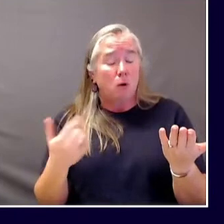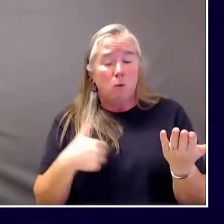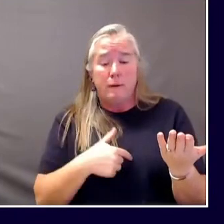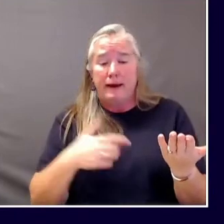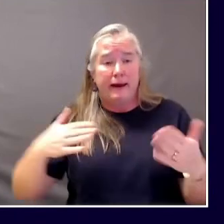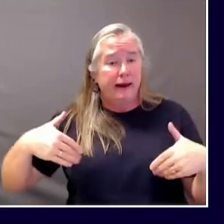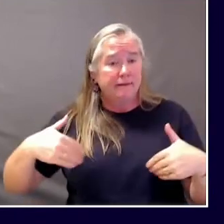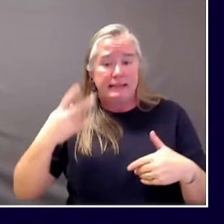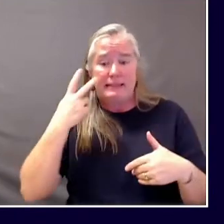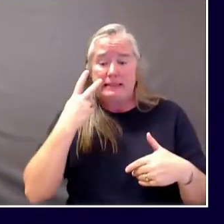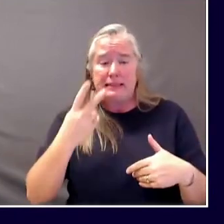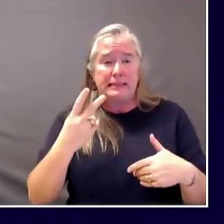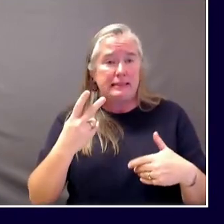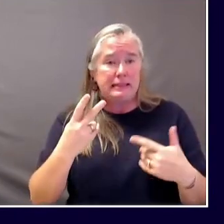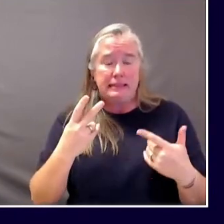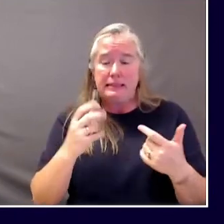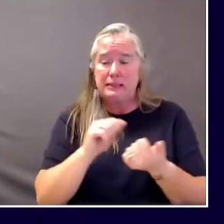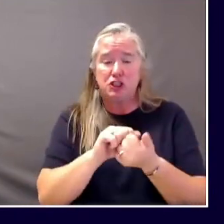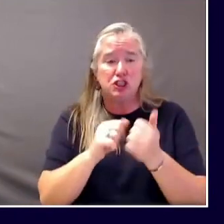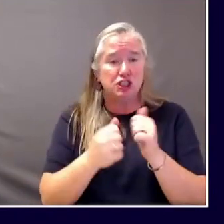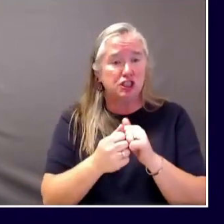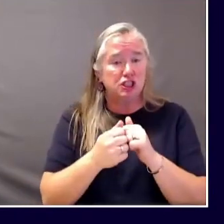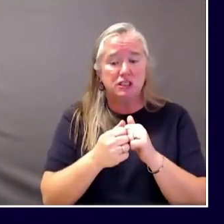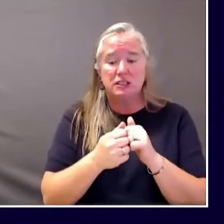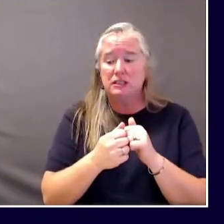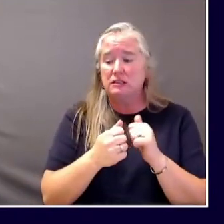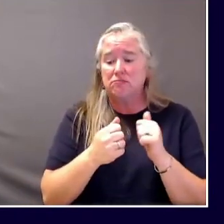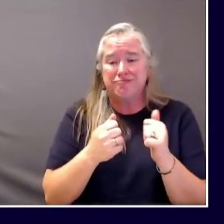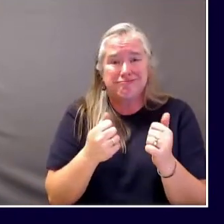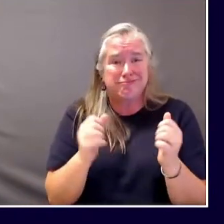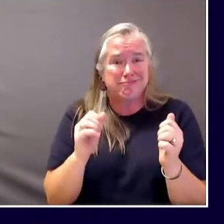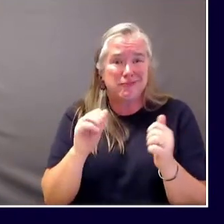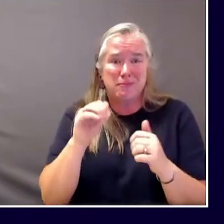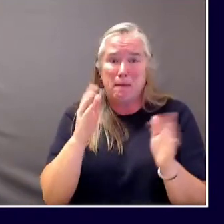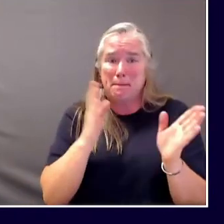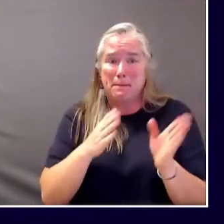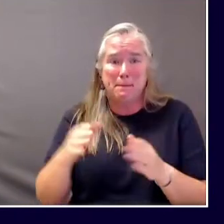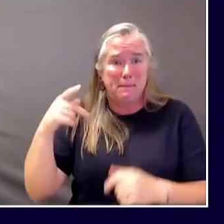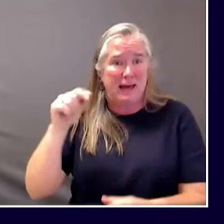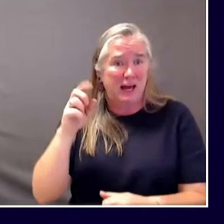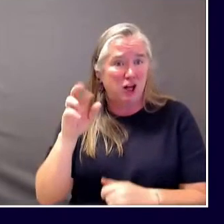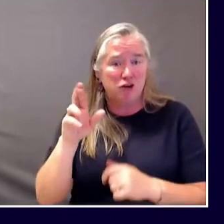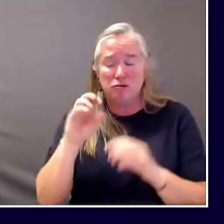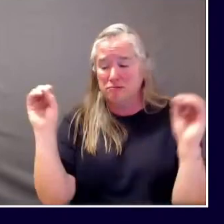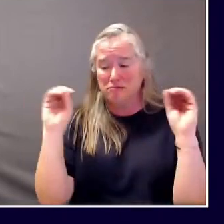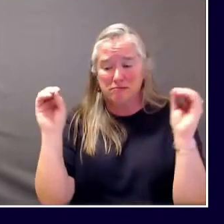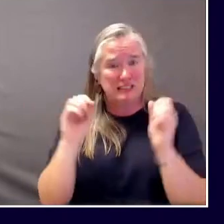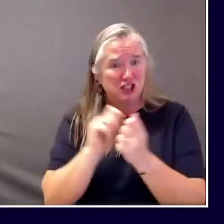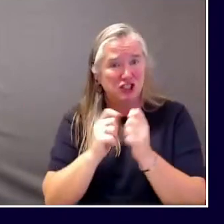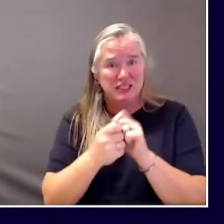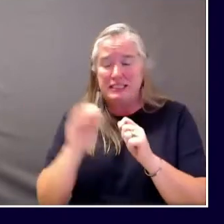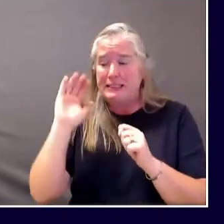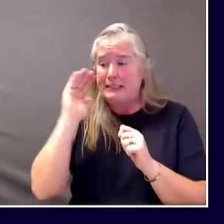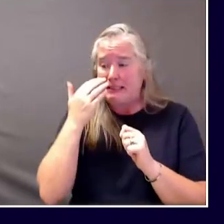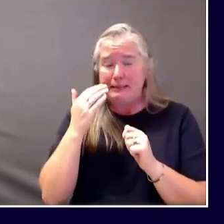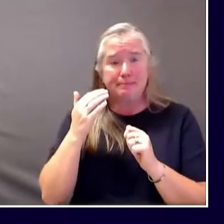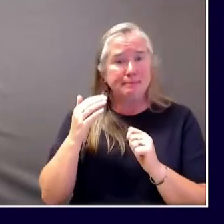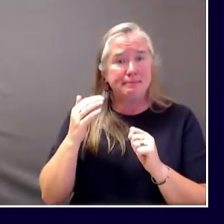the presentation the clinical symptoms or the patterns of on